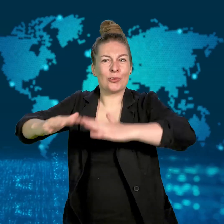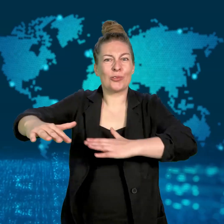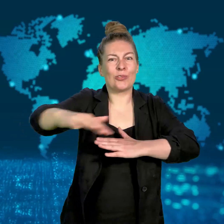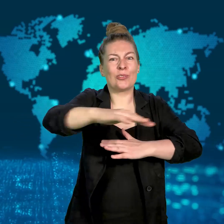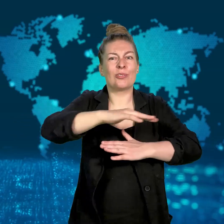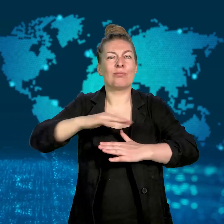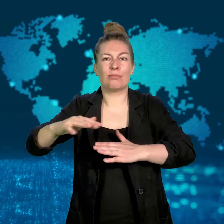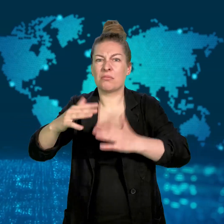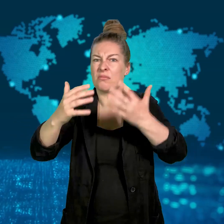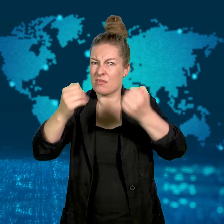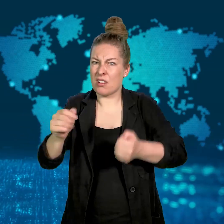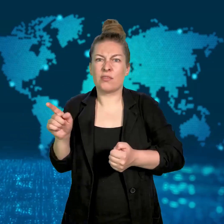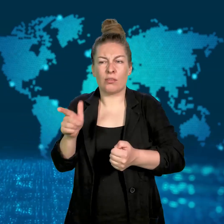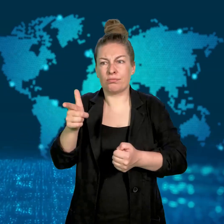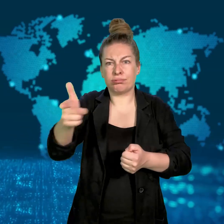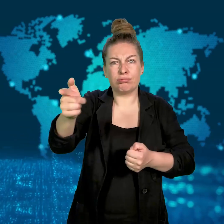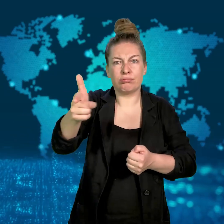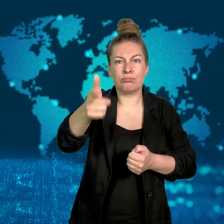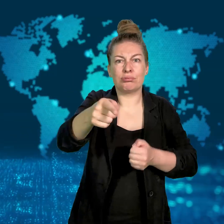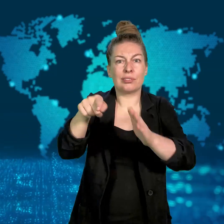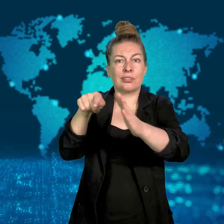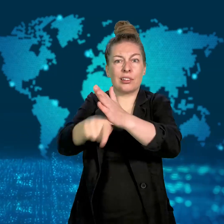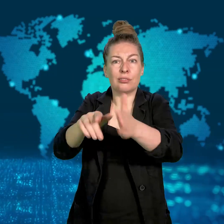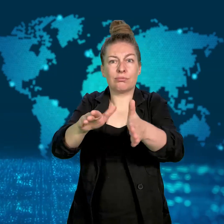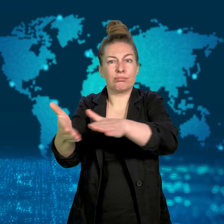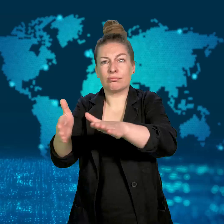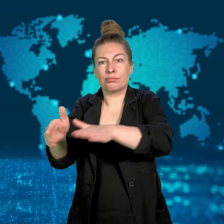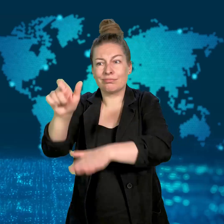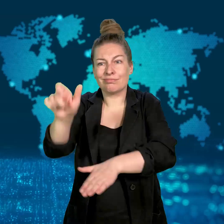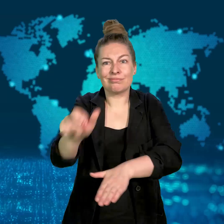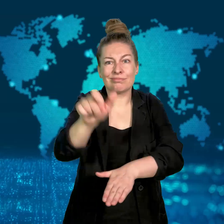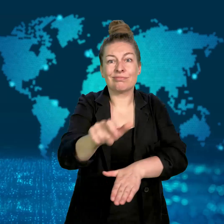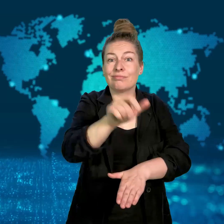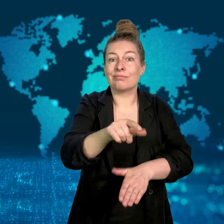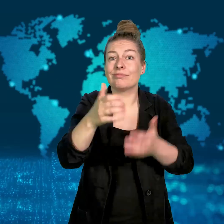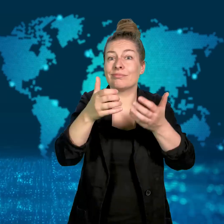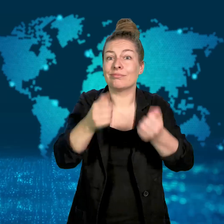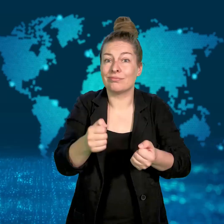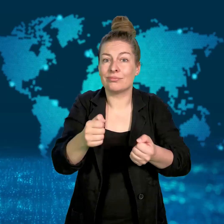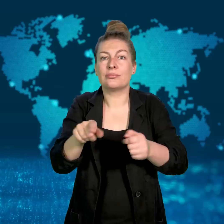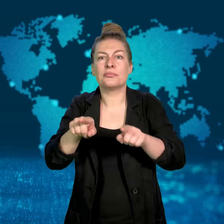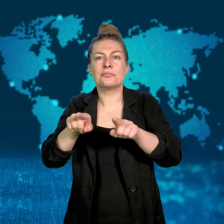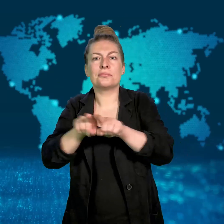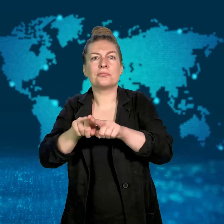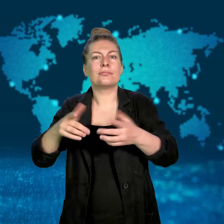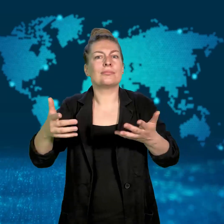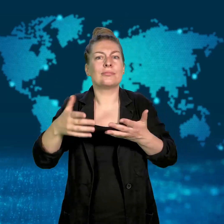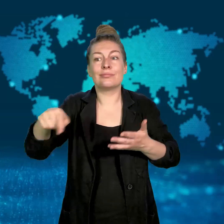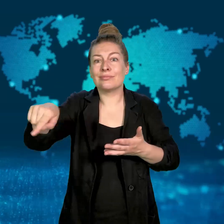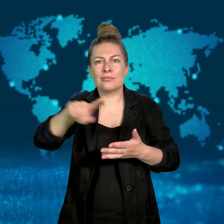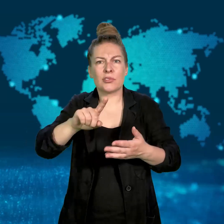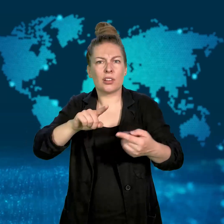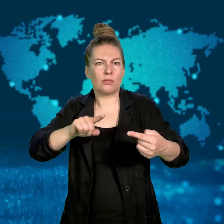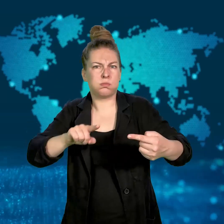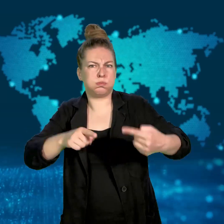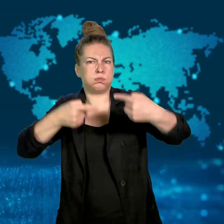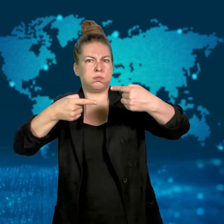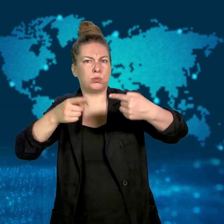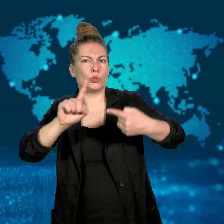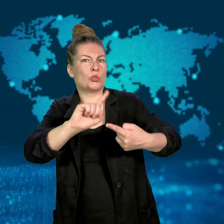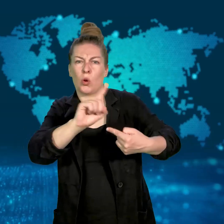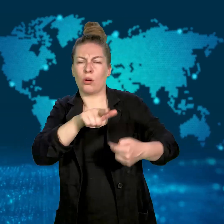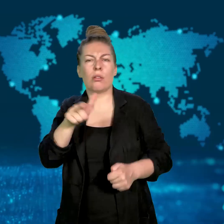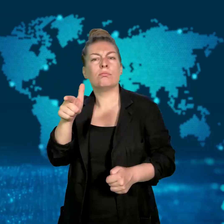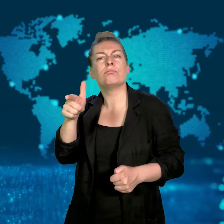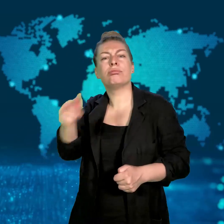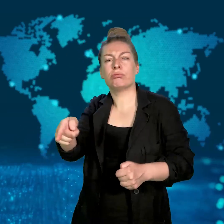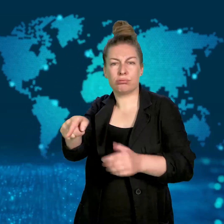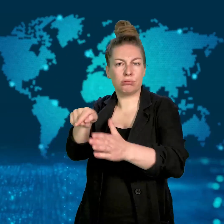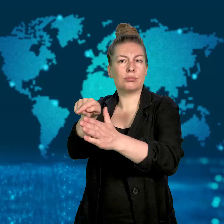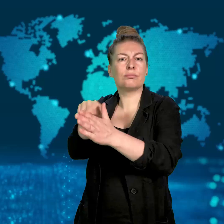They killed some of the villagers who were part of a local vigilante group